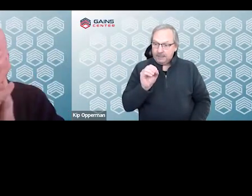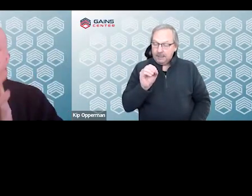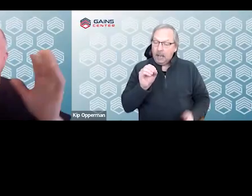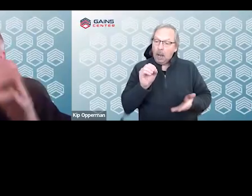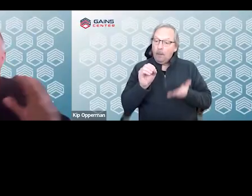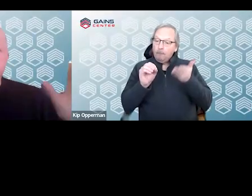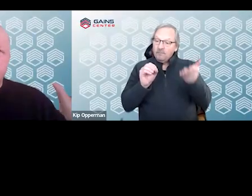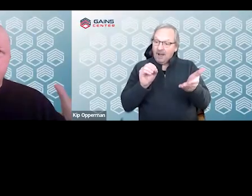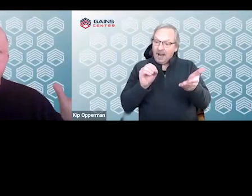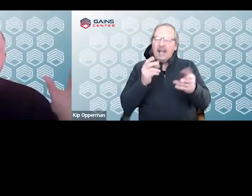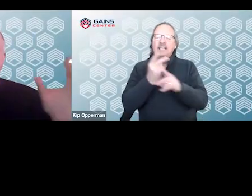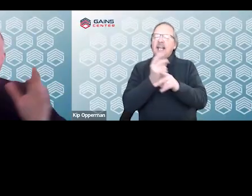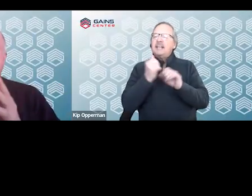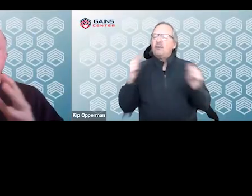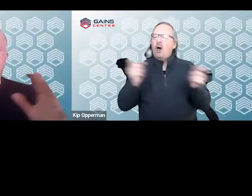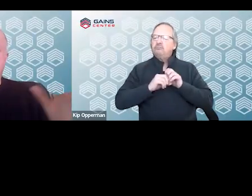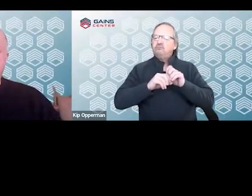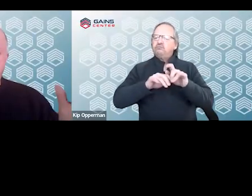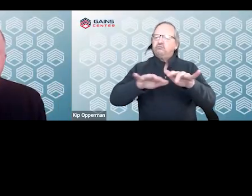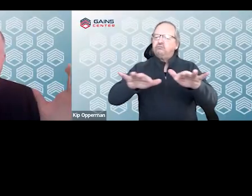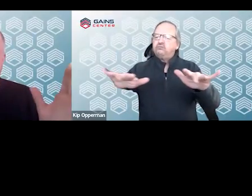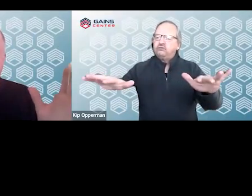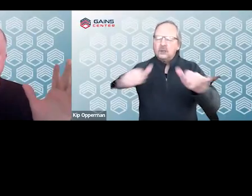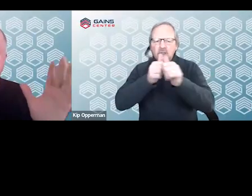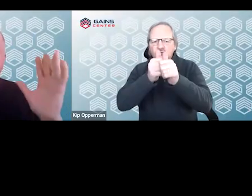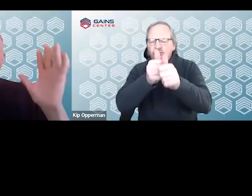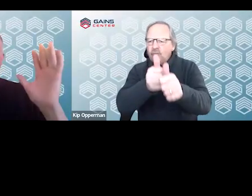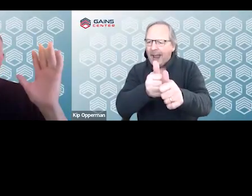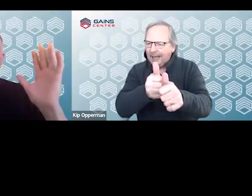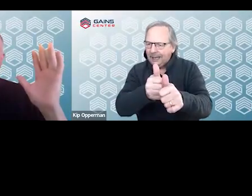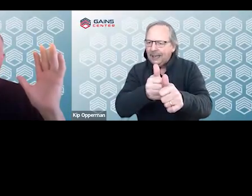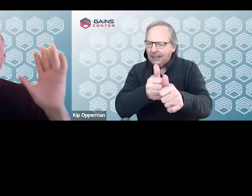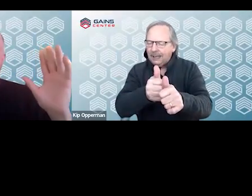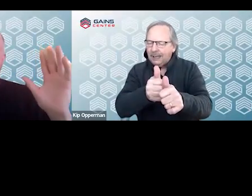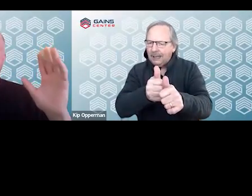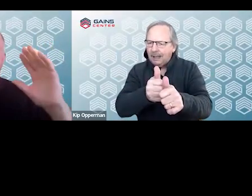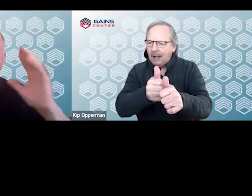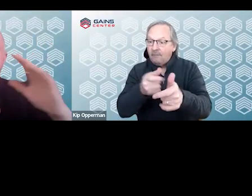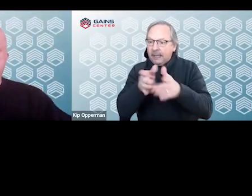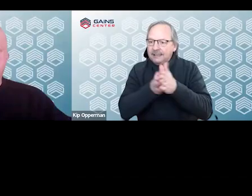takes care of all the distribution, and tracking of the incentives.